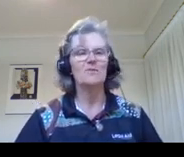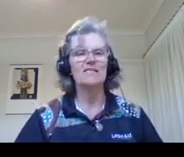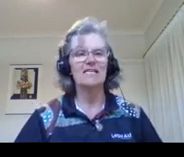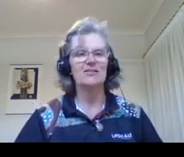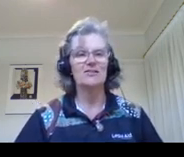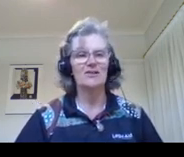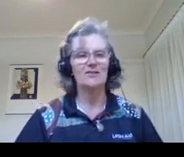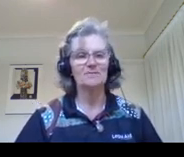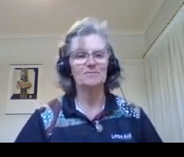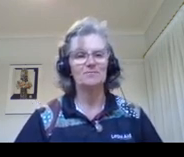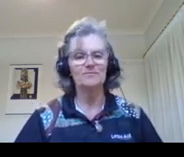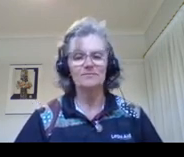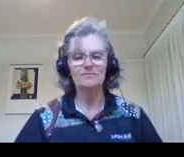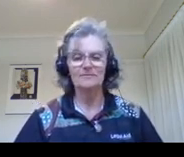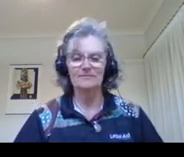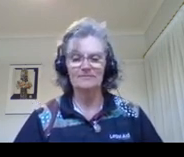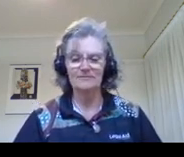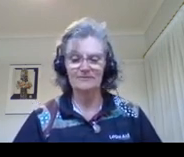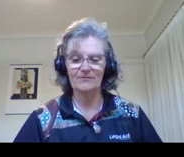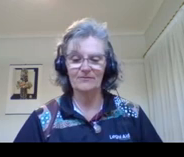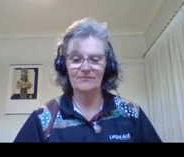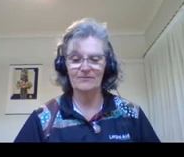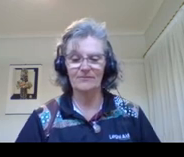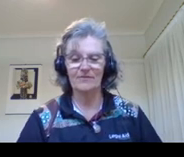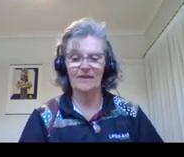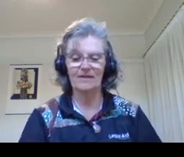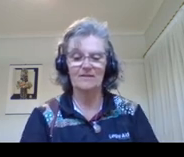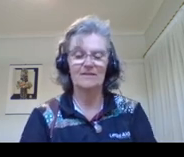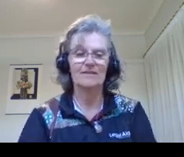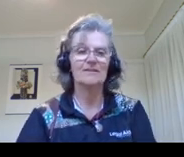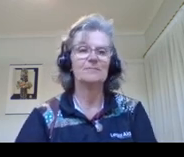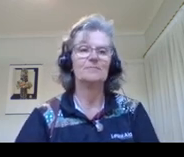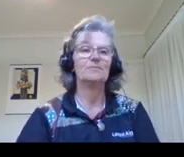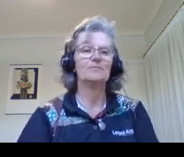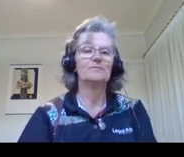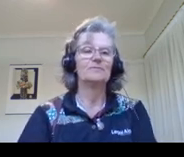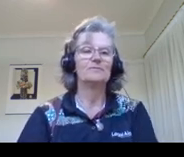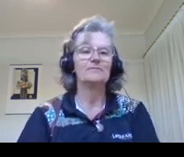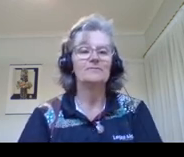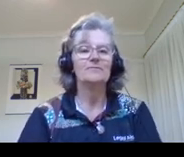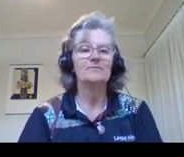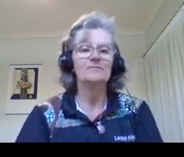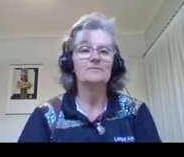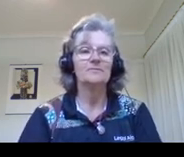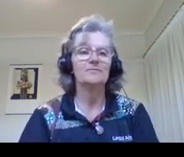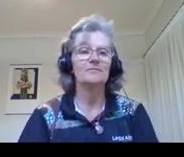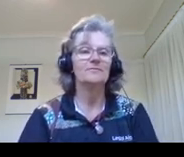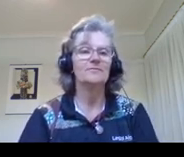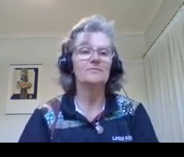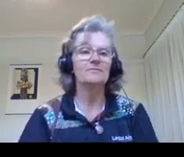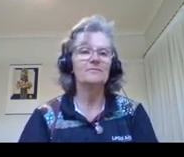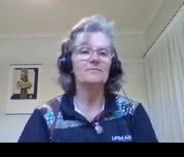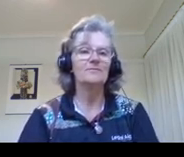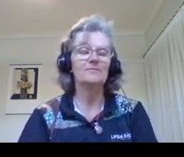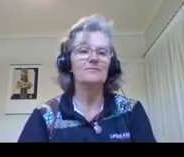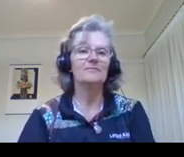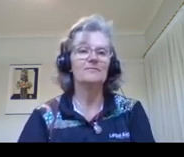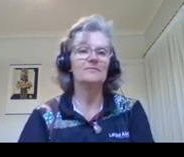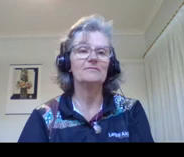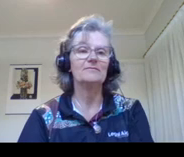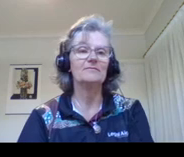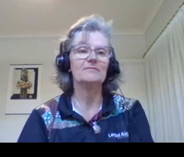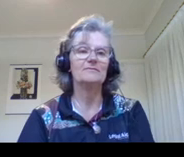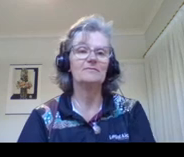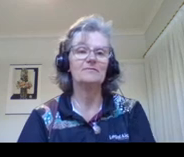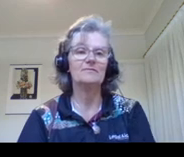protect yourself so that's a good segue to lead me with that point Finn so as if you've received any